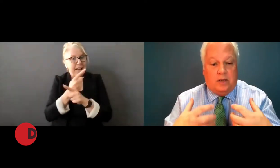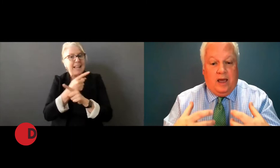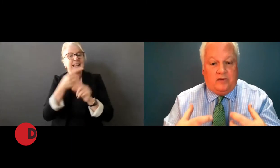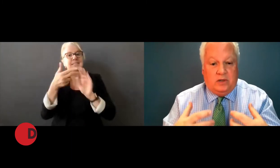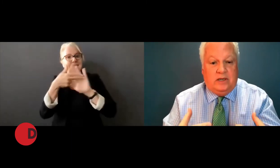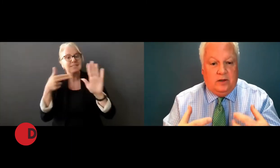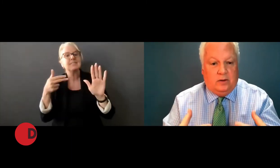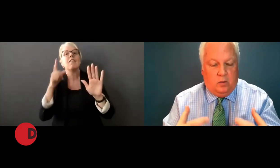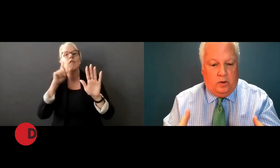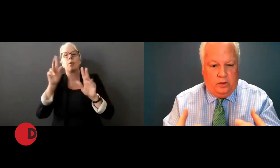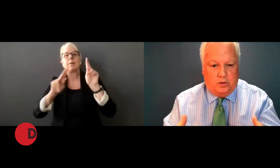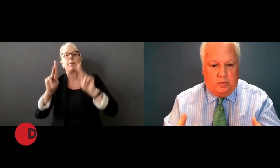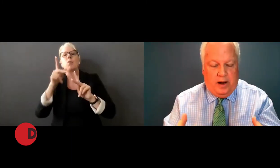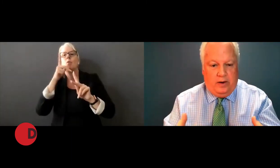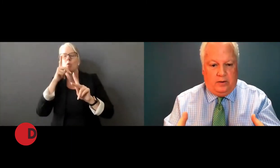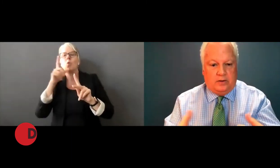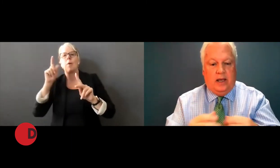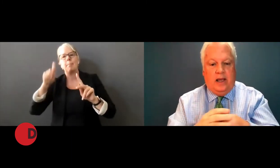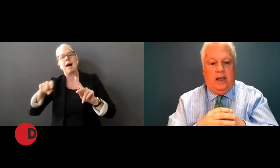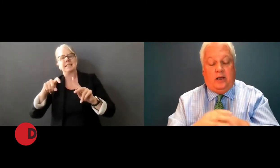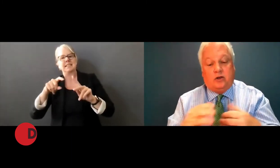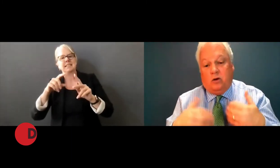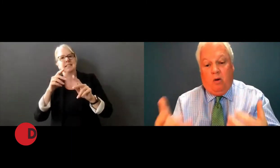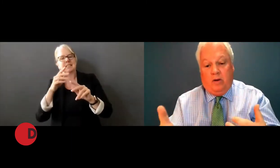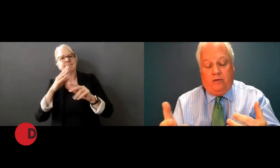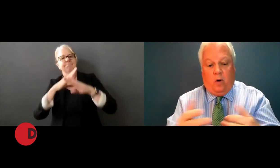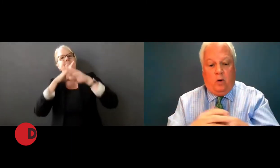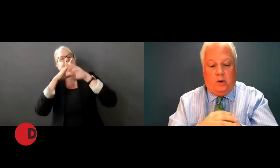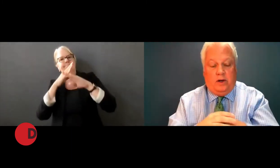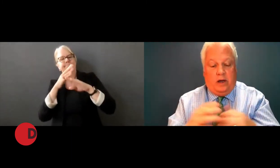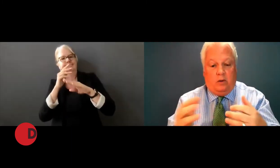for people who experience these barriers